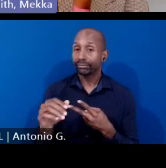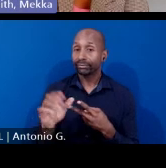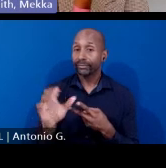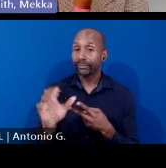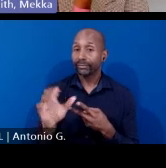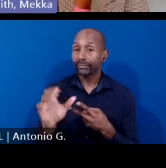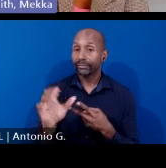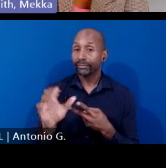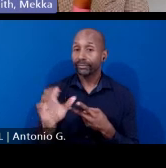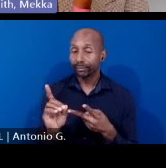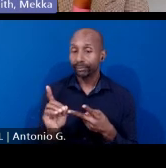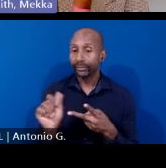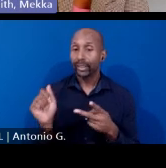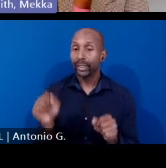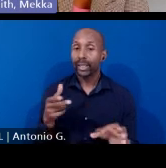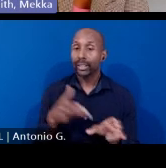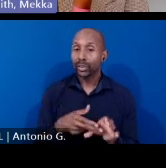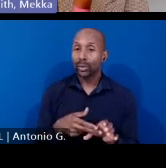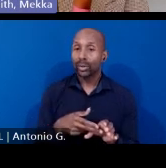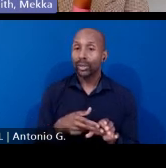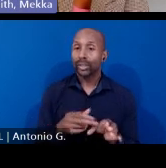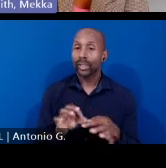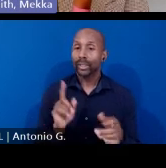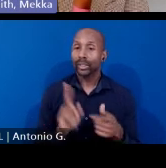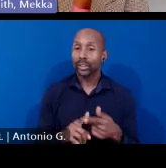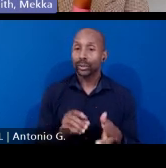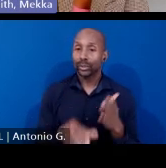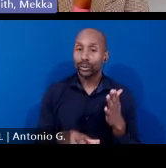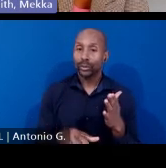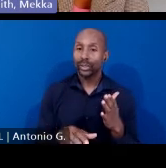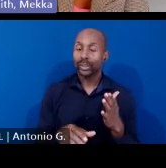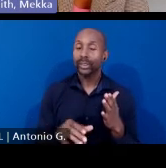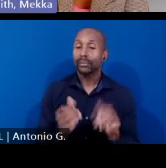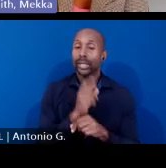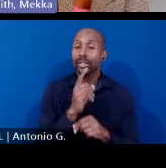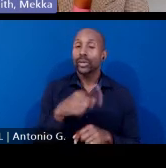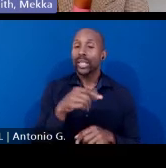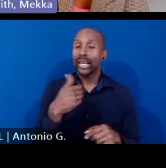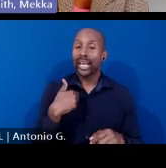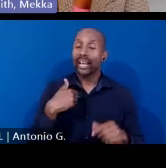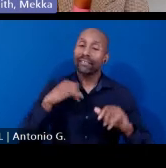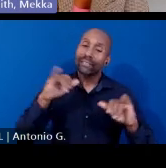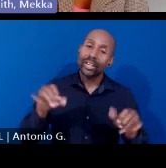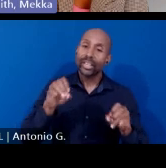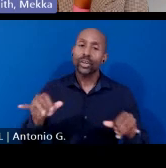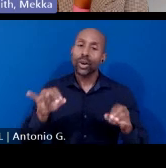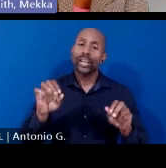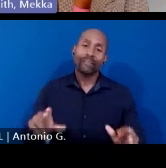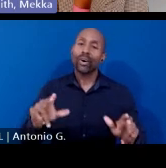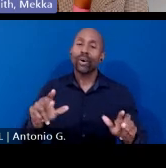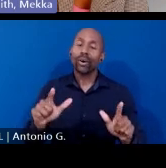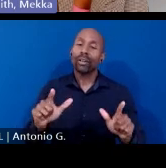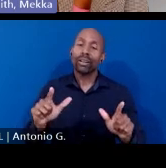session around students and ensuring that they have wonderful, joyful, relevant, rigorous learning, STEM learning